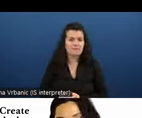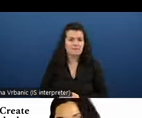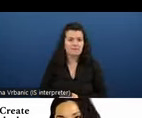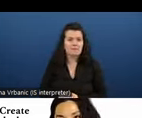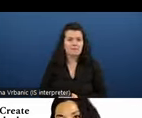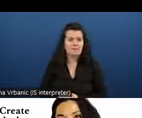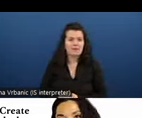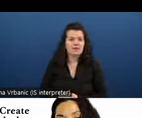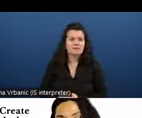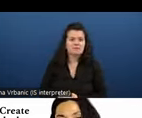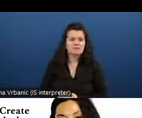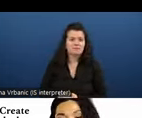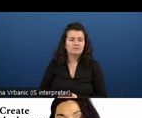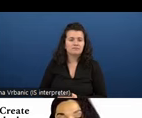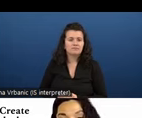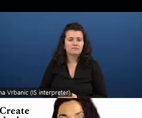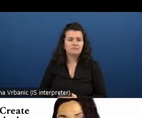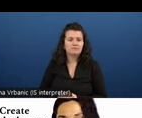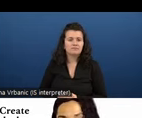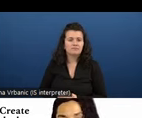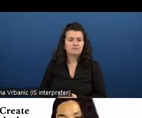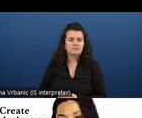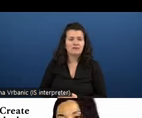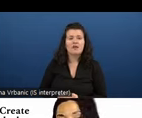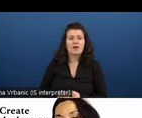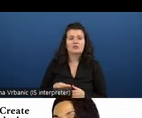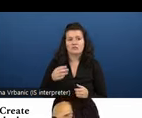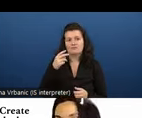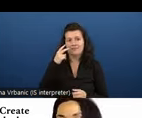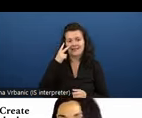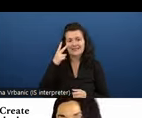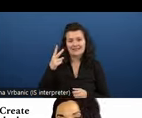cause and we've actually worked with quite a few brand causes with different brands,